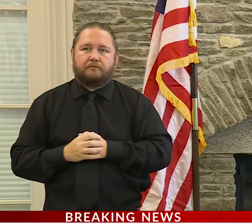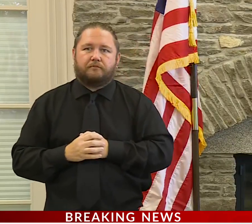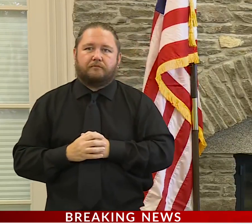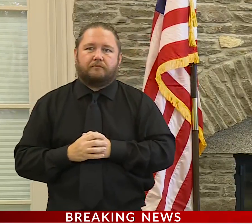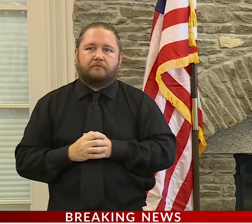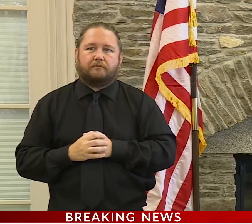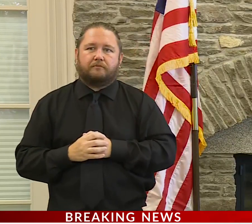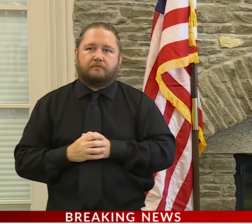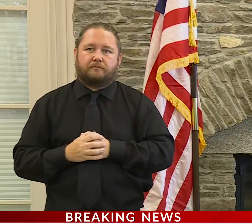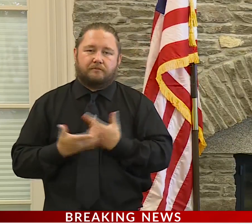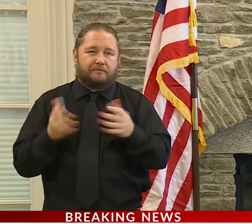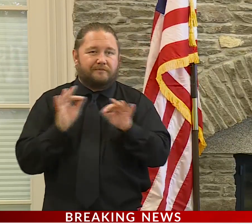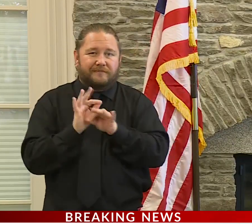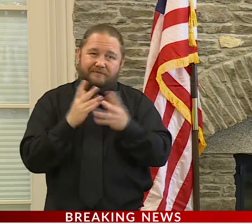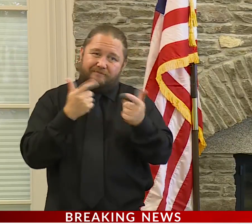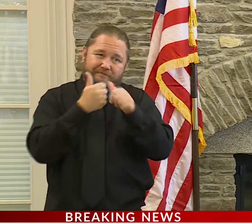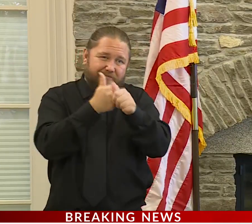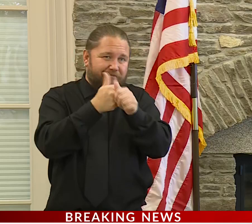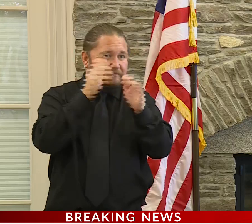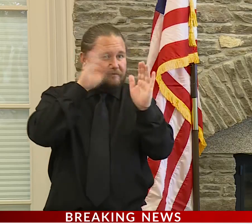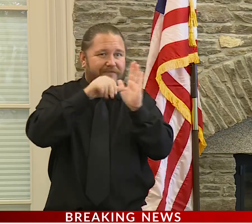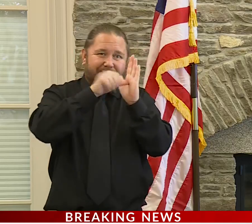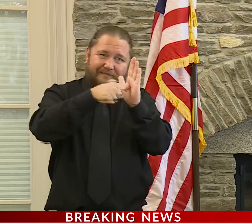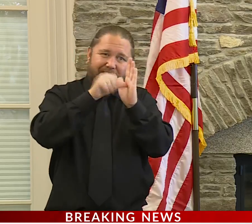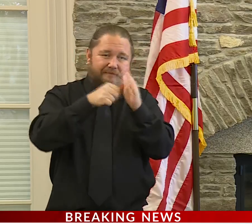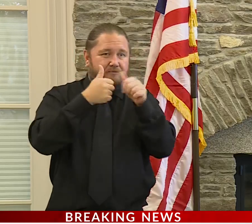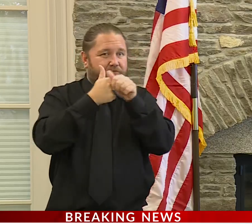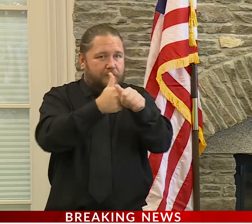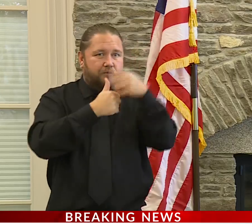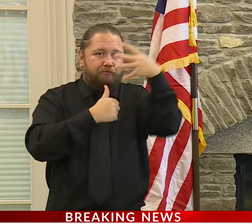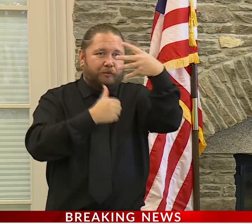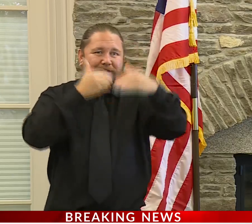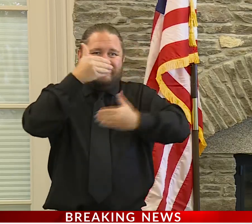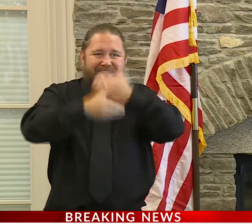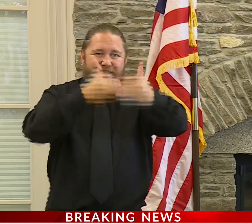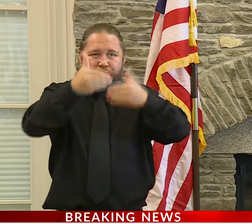SURE THAT YOU'RE WEARING A MASK. WHEN YOU ARE INDOOR. IT'S CRITICAL THAT WE